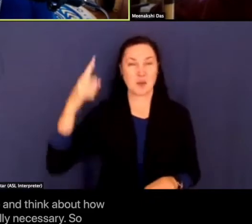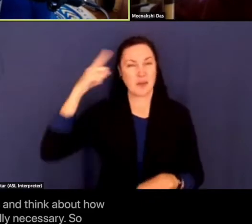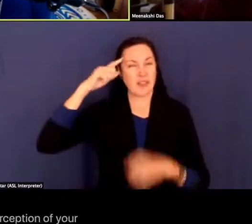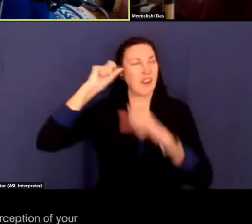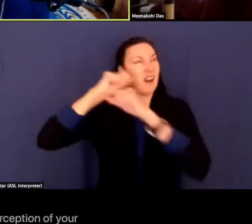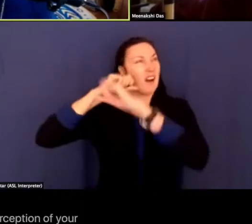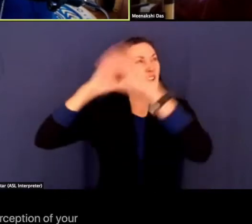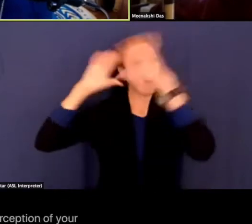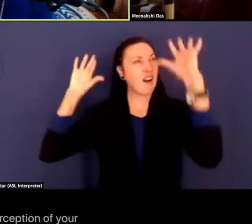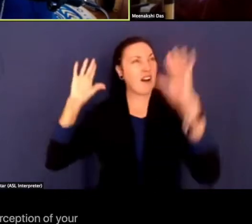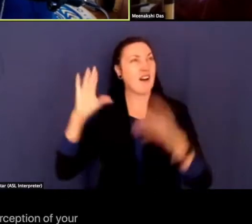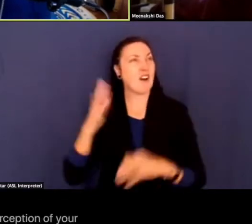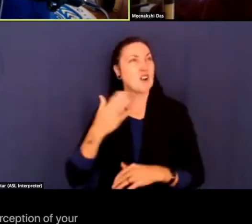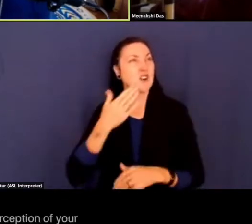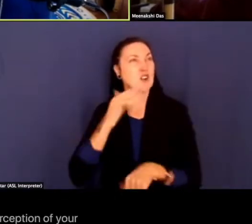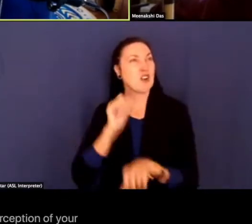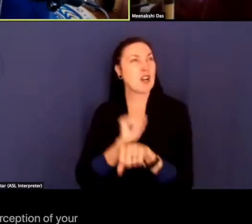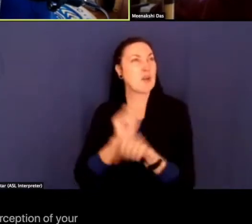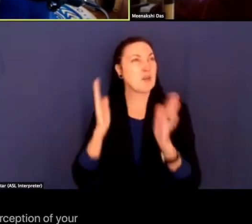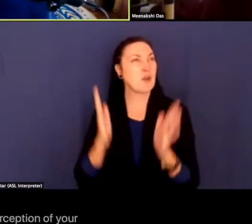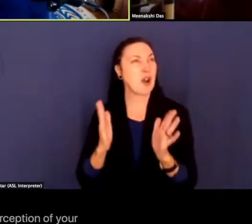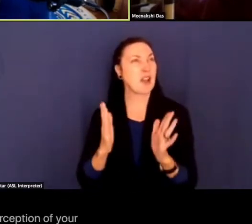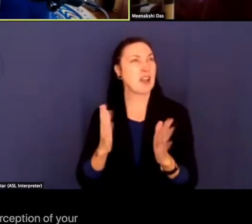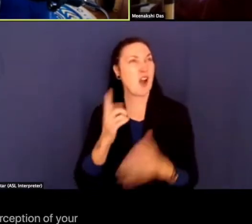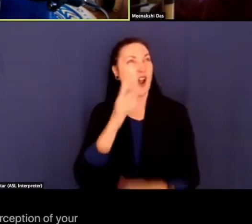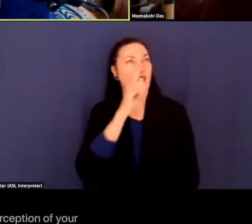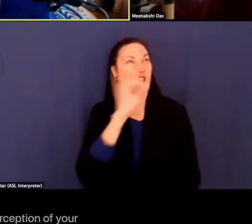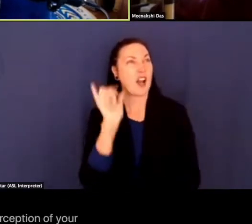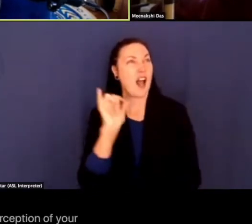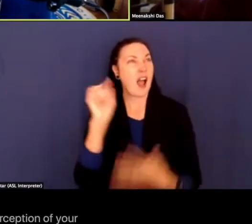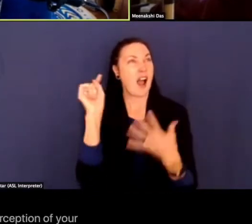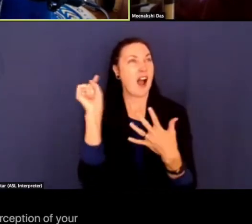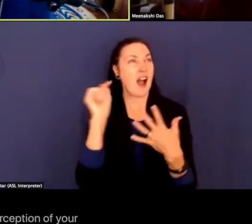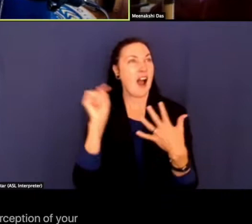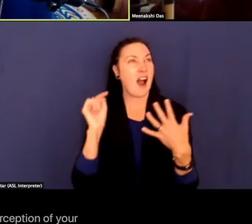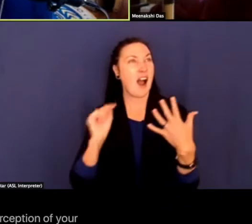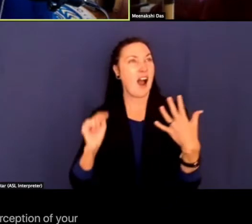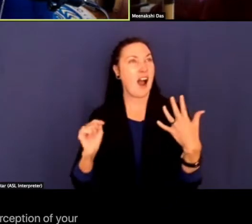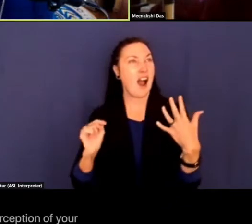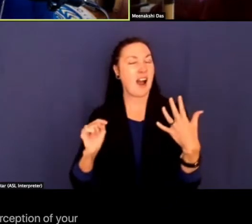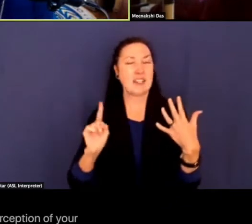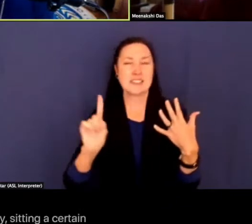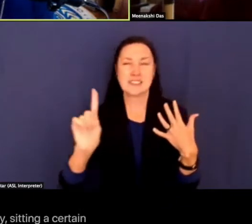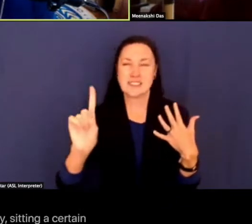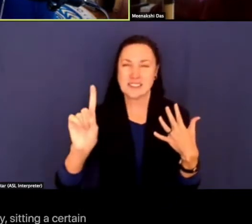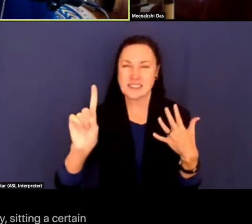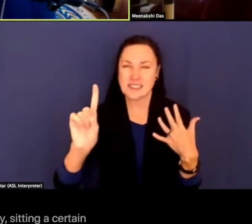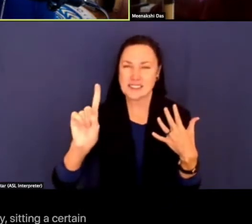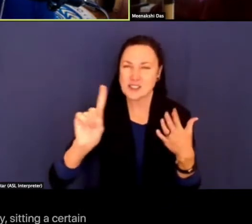talking a certain way. Are those things actually success or these prescriptive ideas that we have